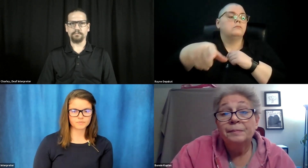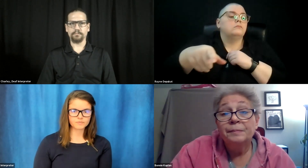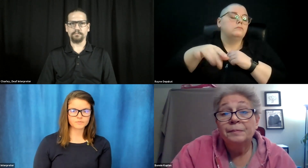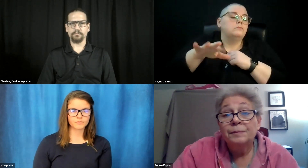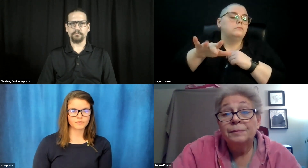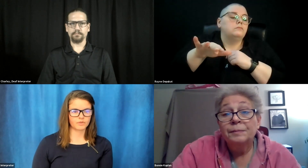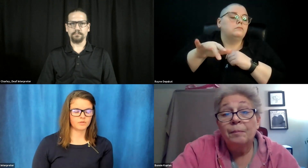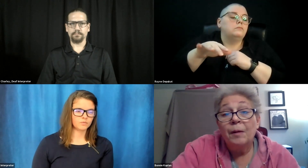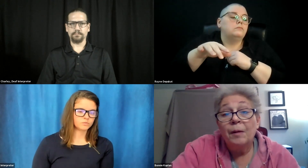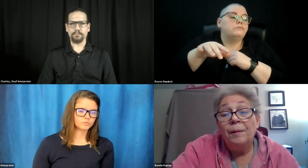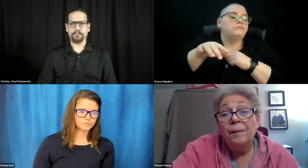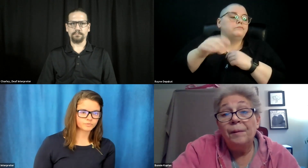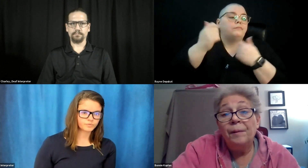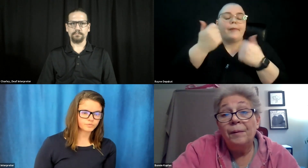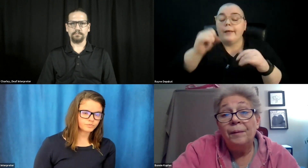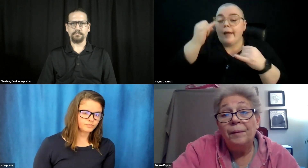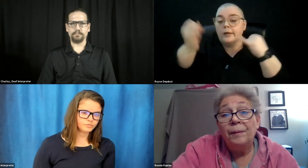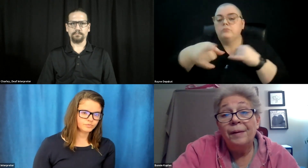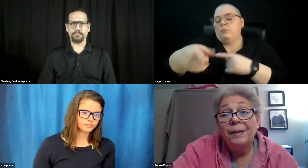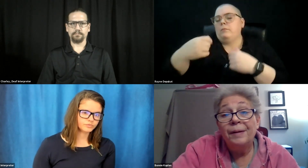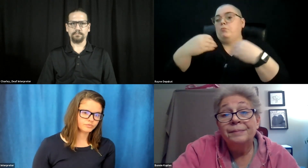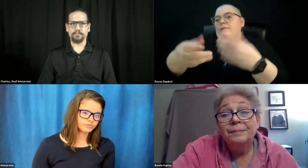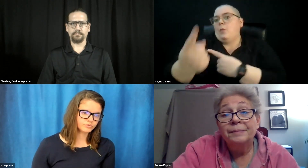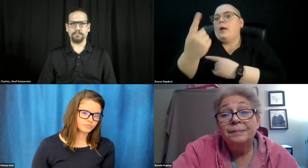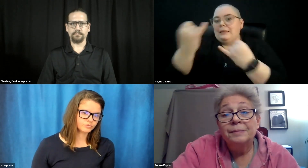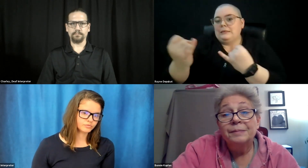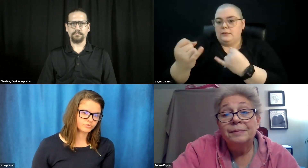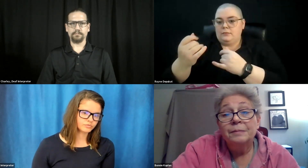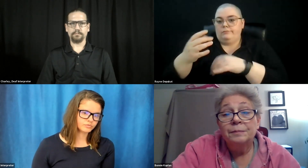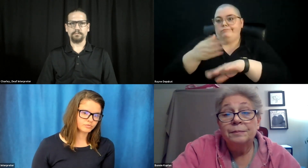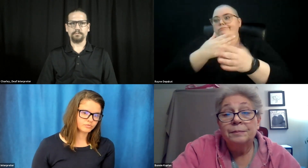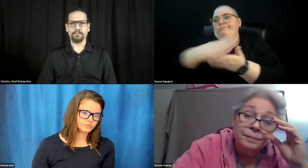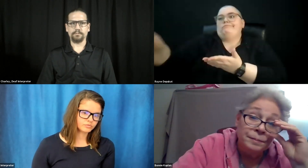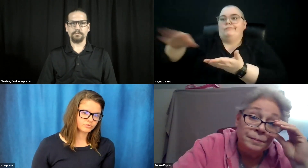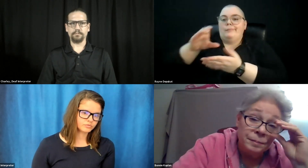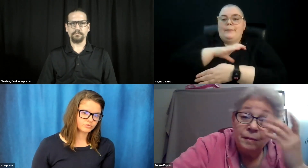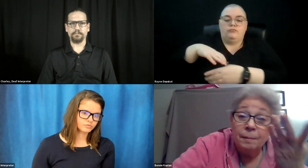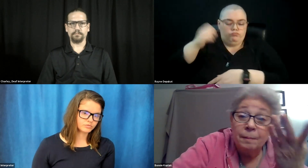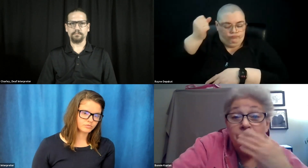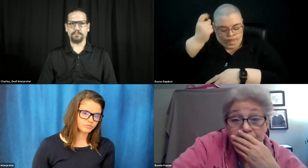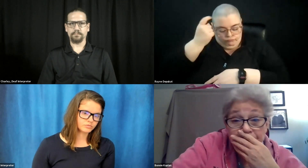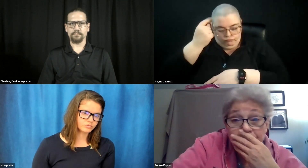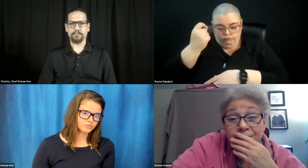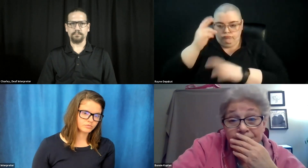I understand what you're saying.